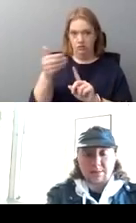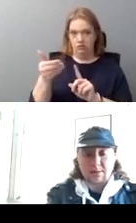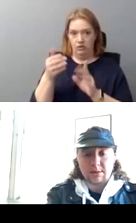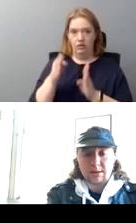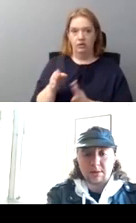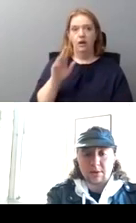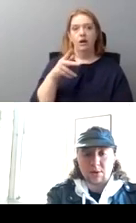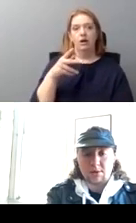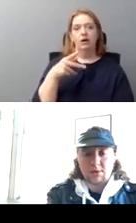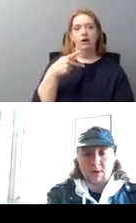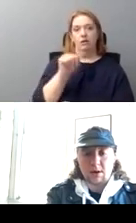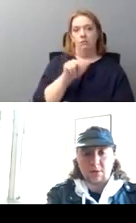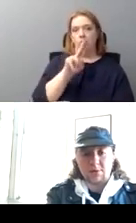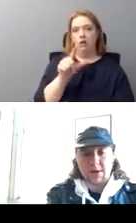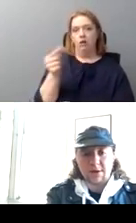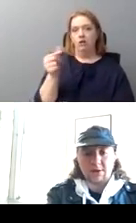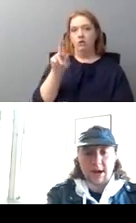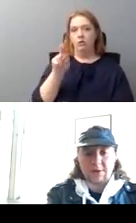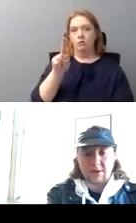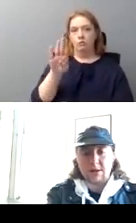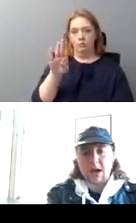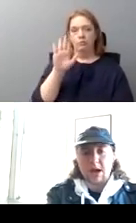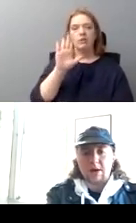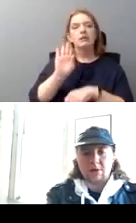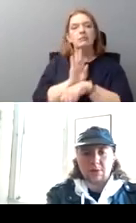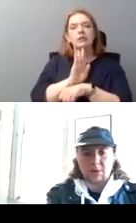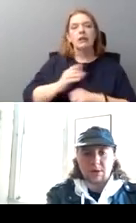business and living quarters on the ground floor of 500 Capp Street, and also boarded